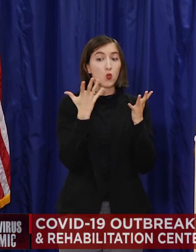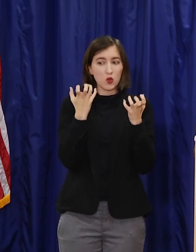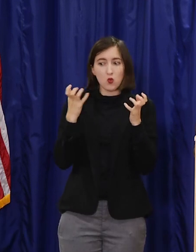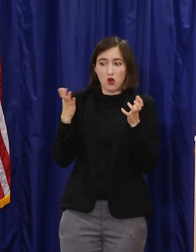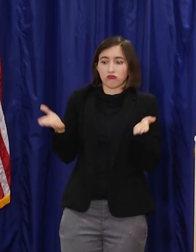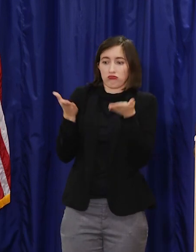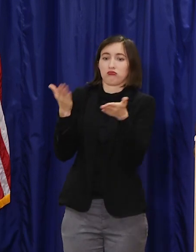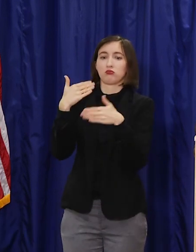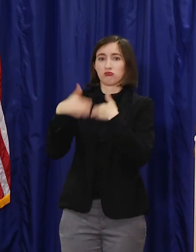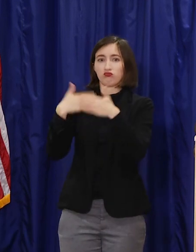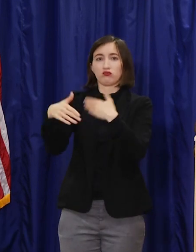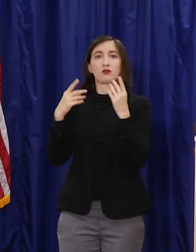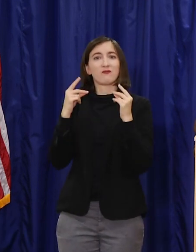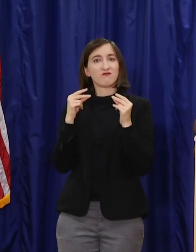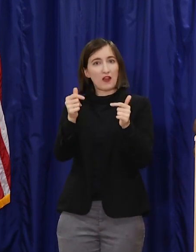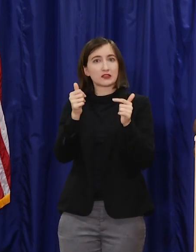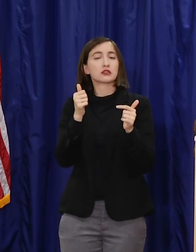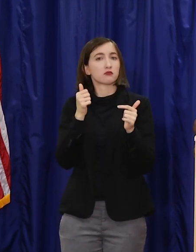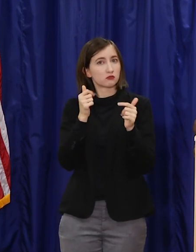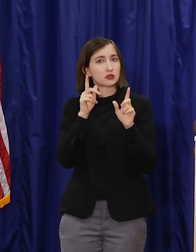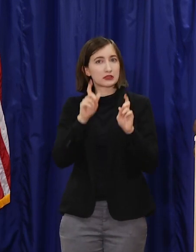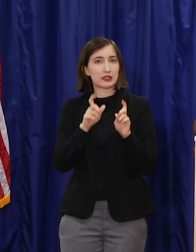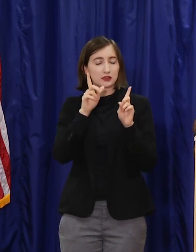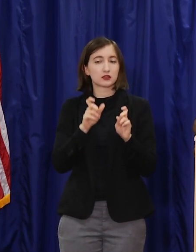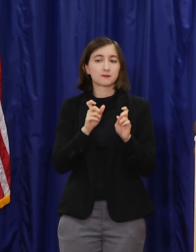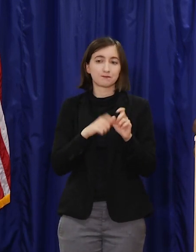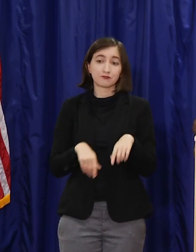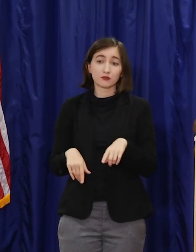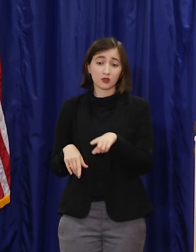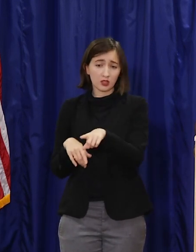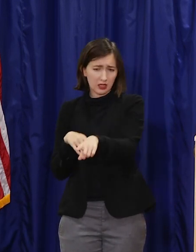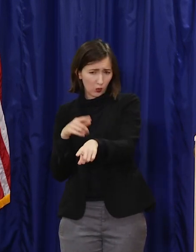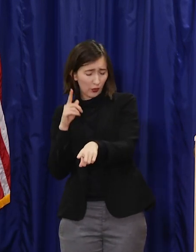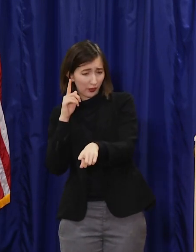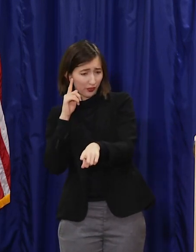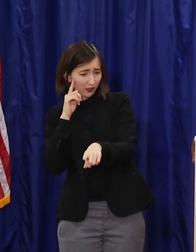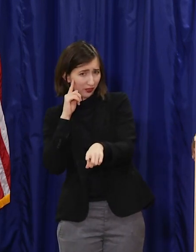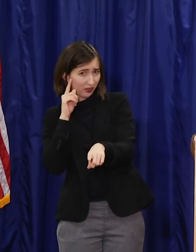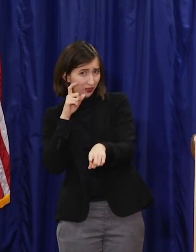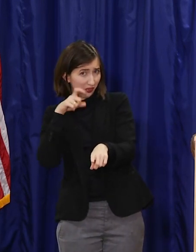THE HOT SPOTS THAT STARTED WITH CORONAVIRUS COVID-19 DEATHS CAME IN THAT STARTED WITH CORONAVIRUS COVID-19 DEATHS CAME IN KIRKLAND AND WASHINGTON STATE COVID-19 DEATHS CAME IN KIRKLAND AND WASHINGTON STATE AT A. A SENIOR CITIZENS NURSING